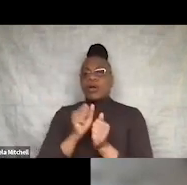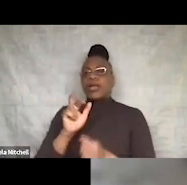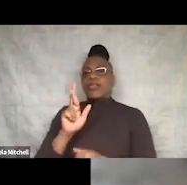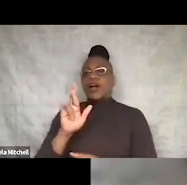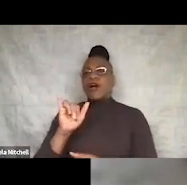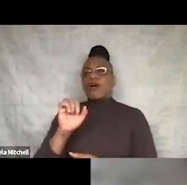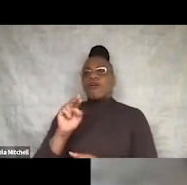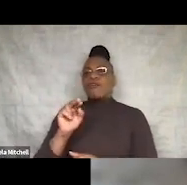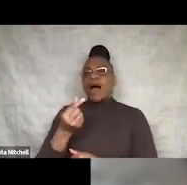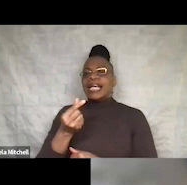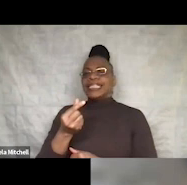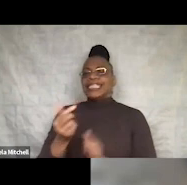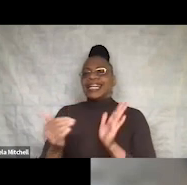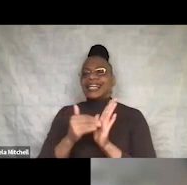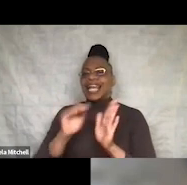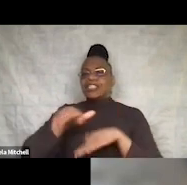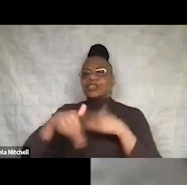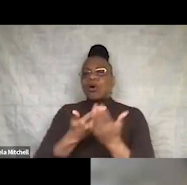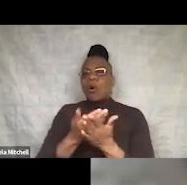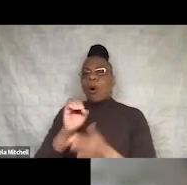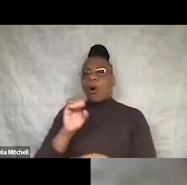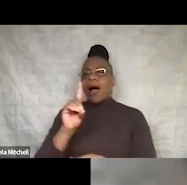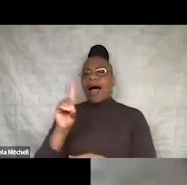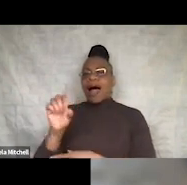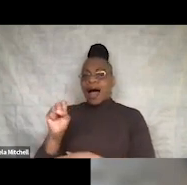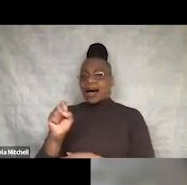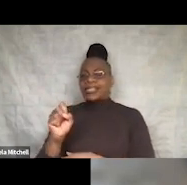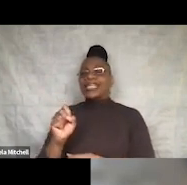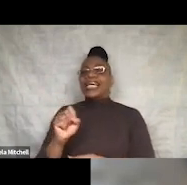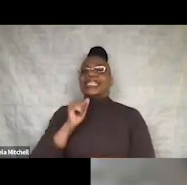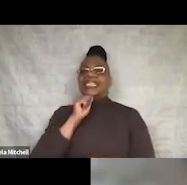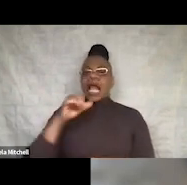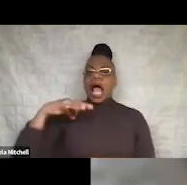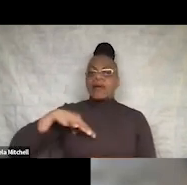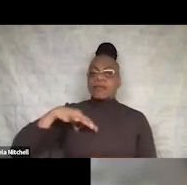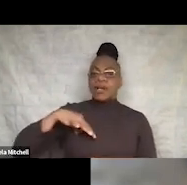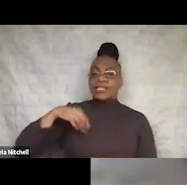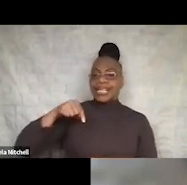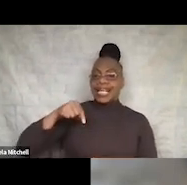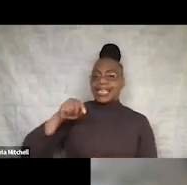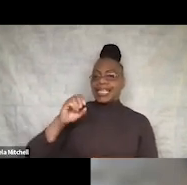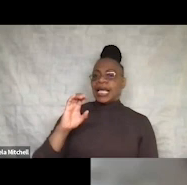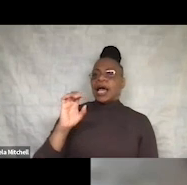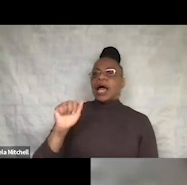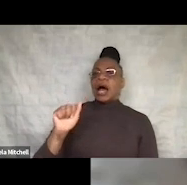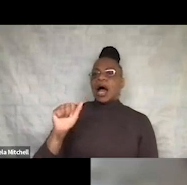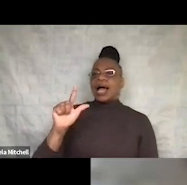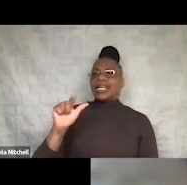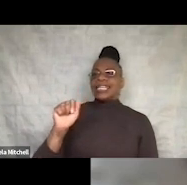which is a nonprofit here in Volusia County. And, you know, we call it R-A-A-O, RAAO.